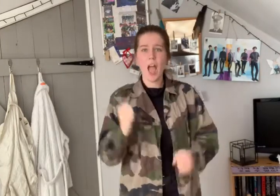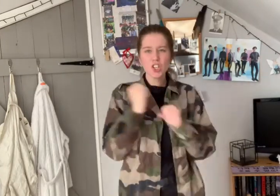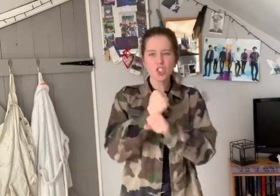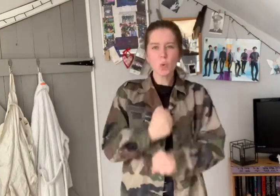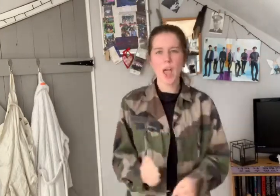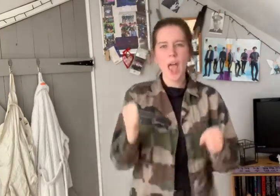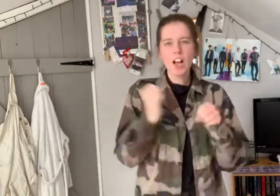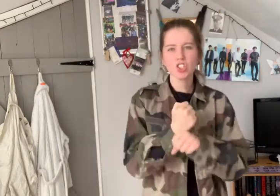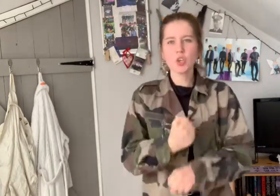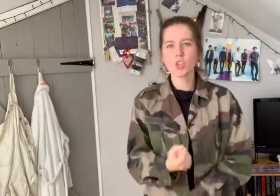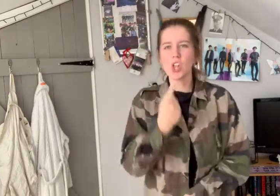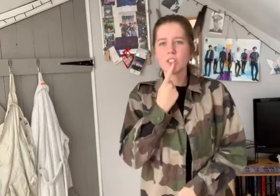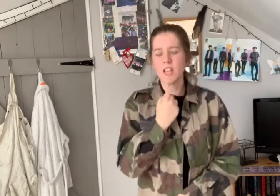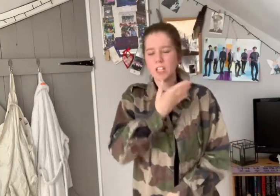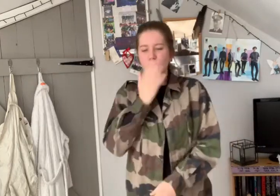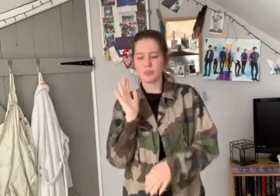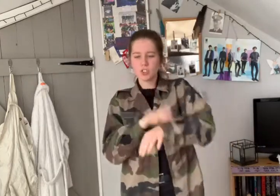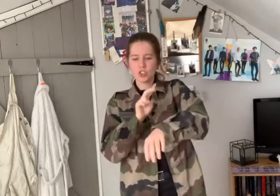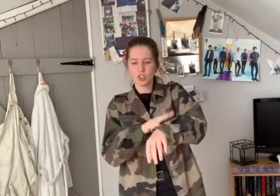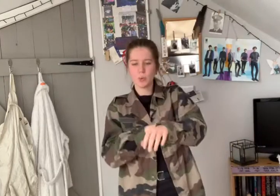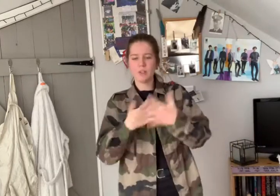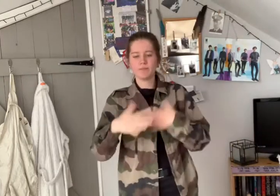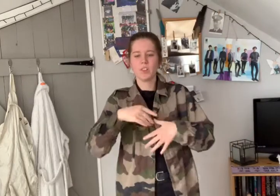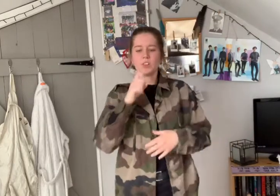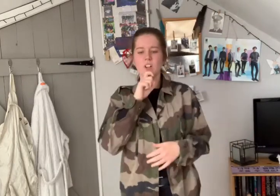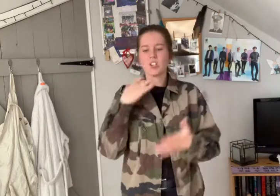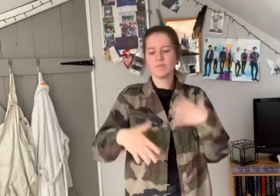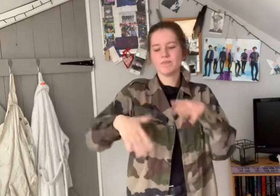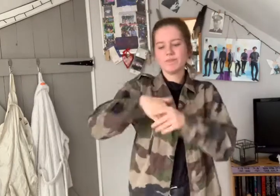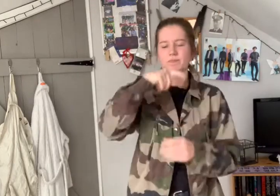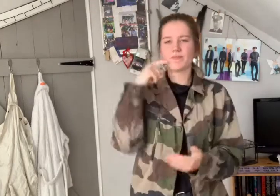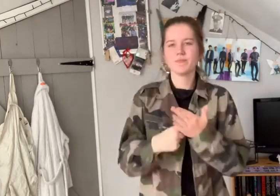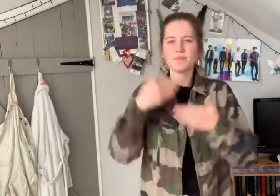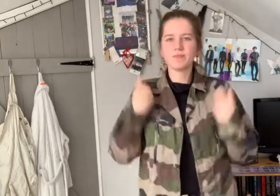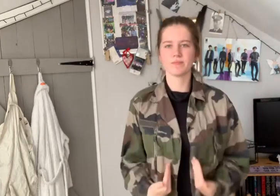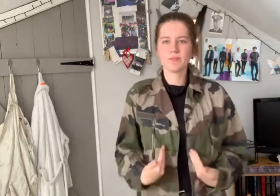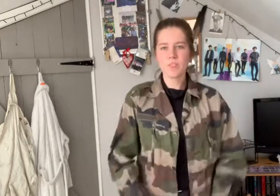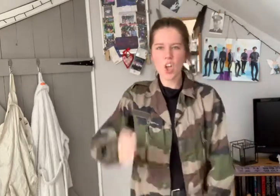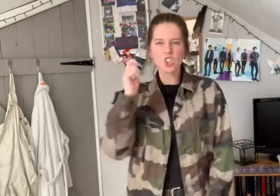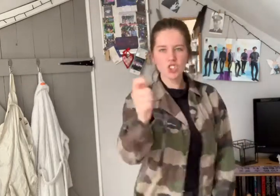I DO IT. I DO IT. You're a tasteless RATATOUILLE If you're so jealous and it hurts then file a lawsuit SUE IT